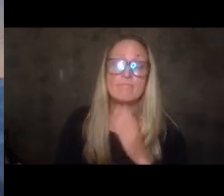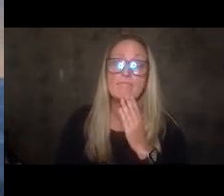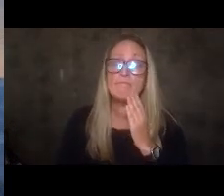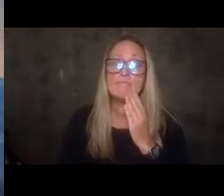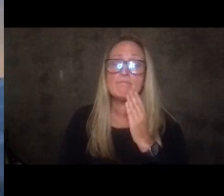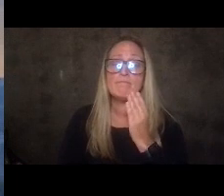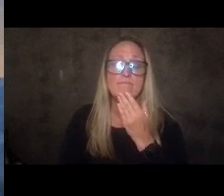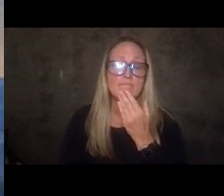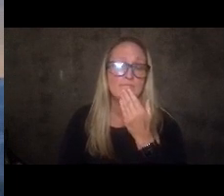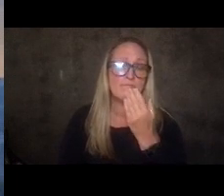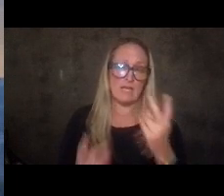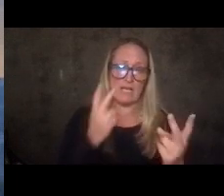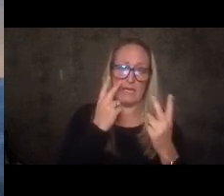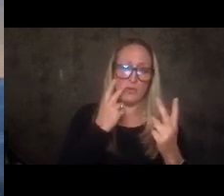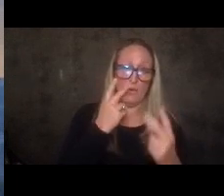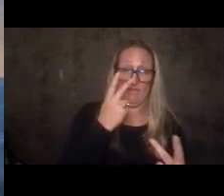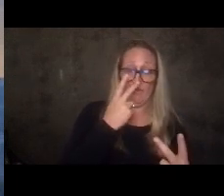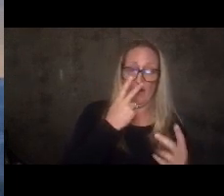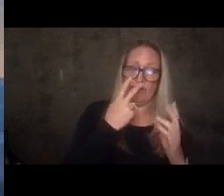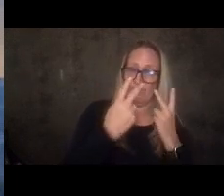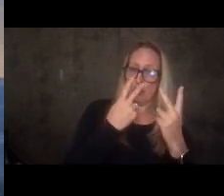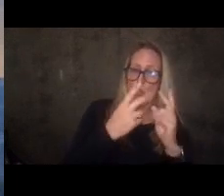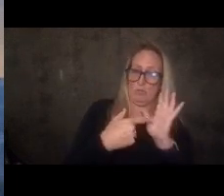And it gives you a visual indicator at everything. So.